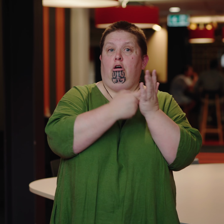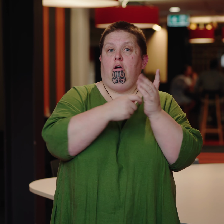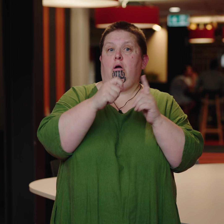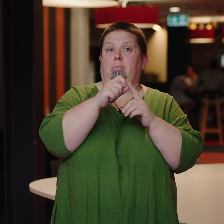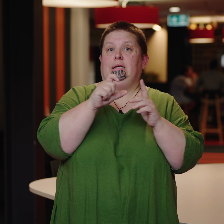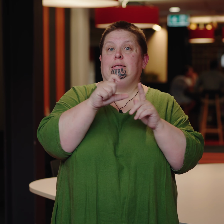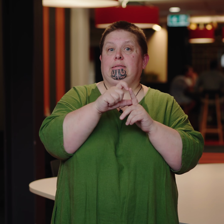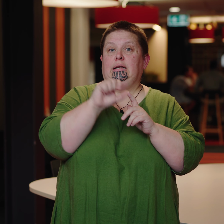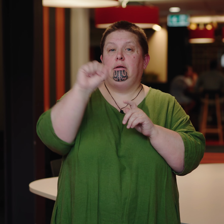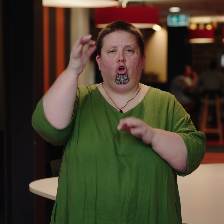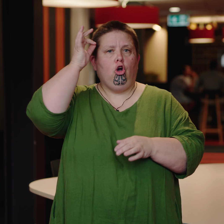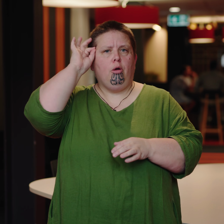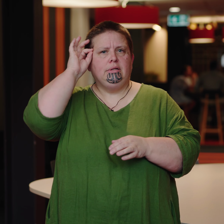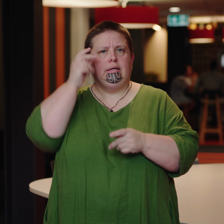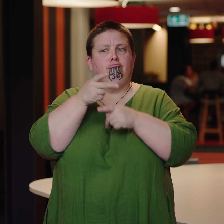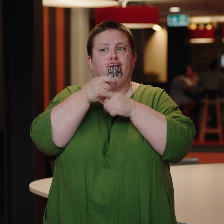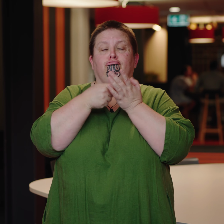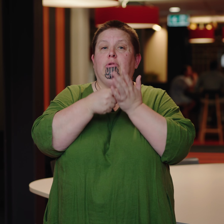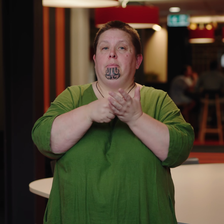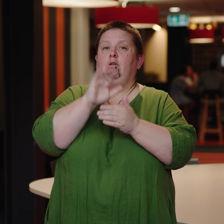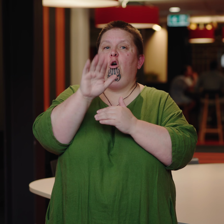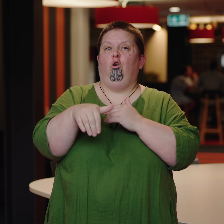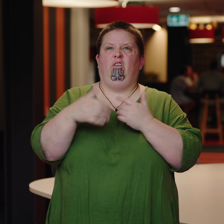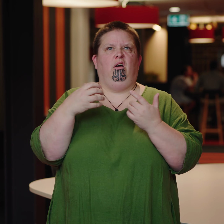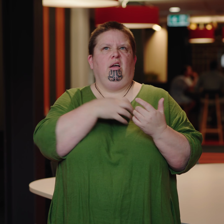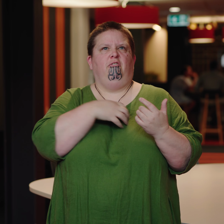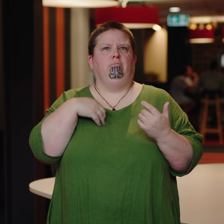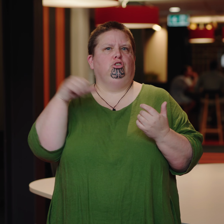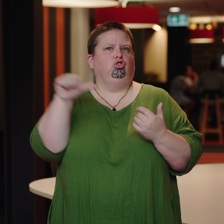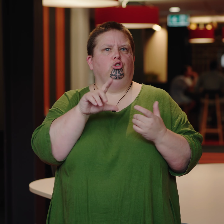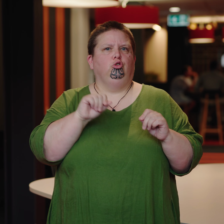from the United Nations Committee on the Rights of Persons with Disabilities.